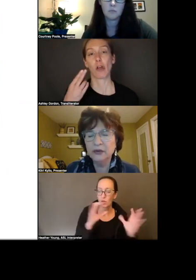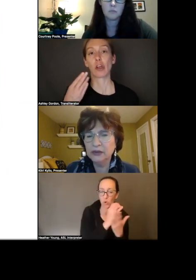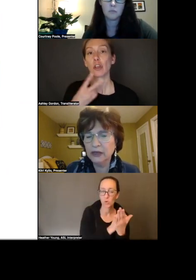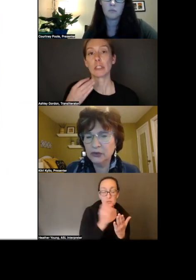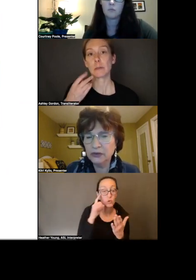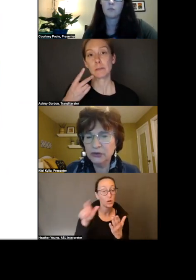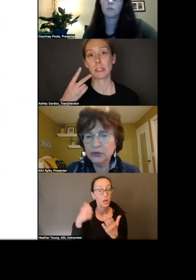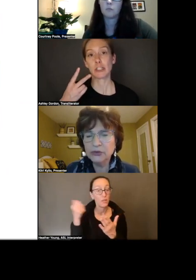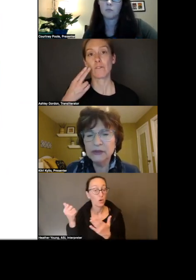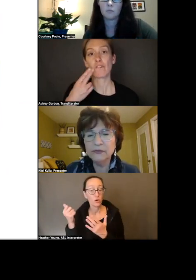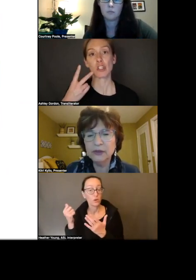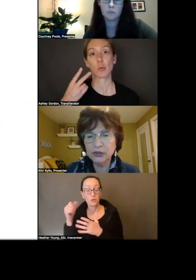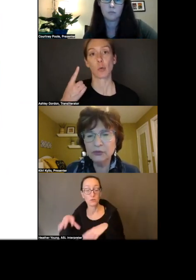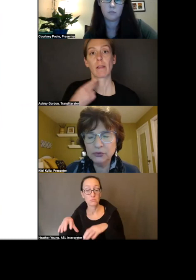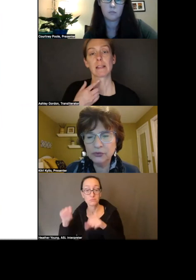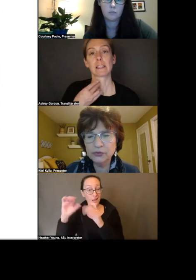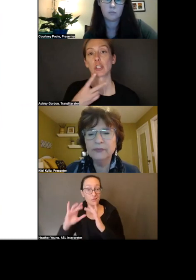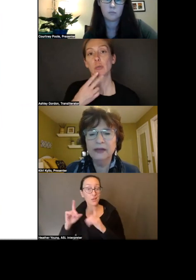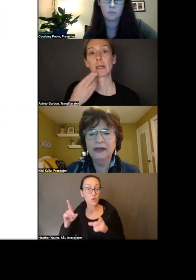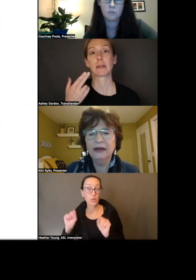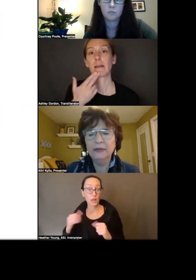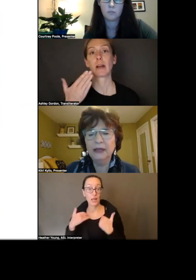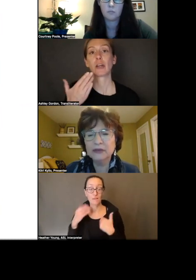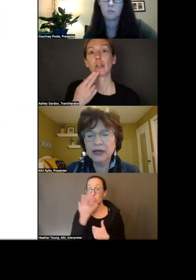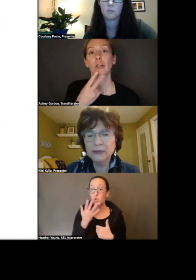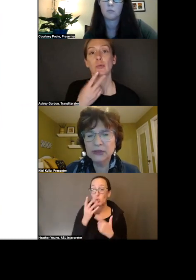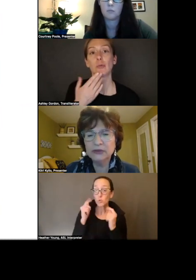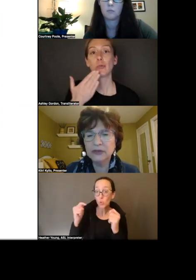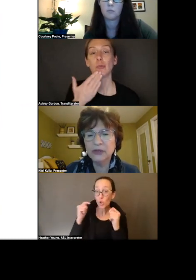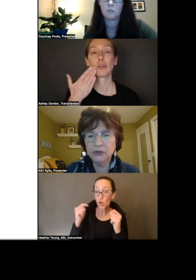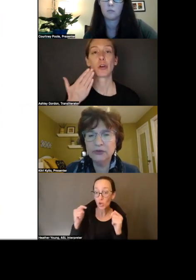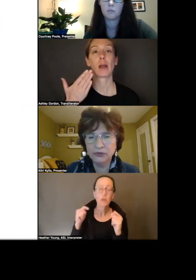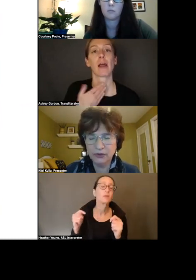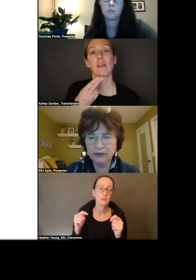You can get tutoring from a cue tutor and there's a lot of materials in the cue store.